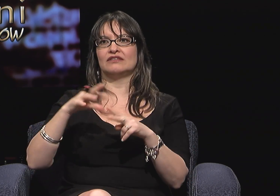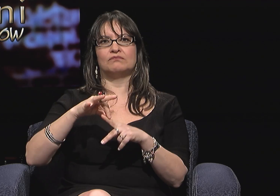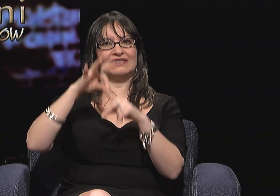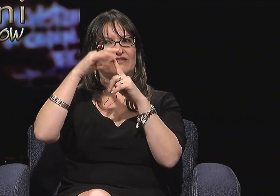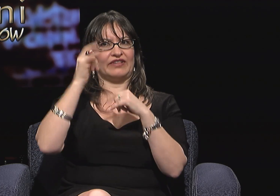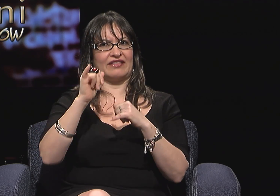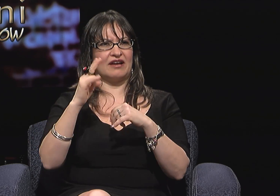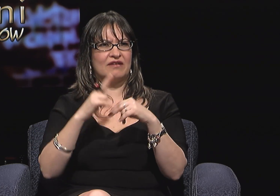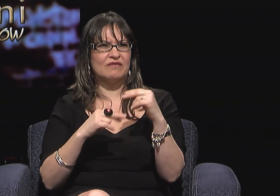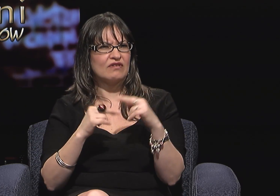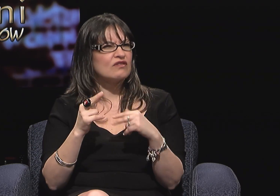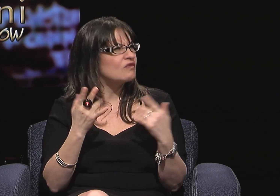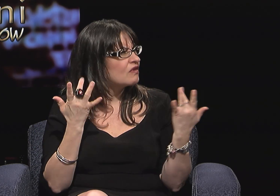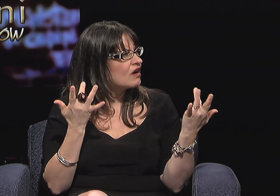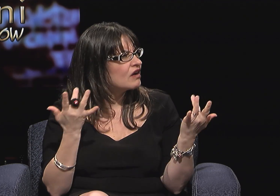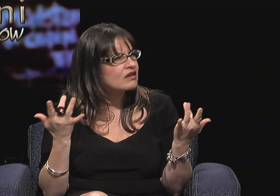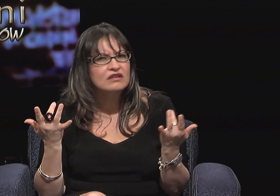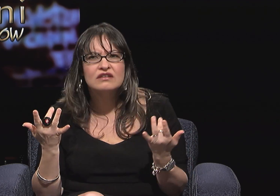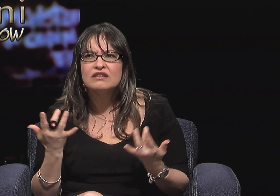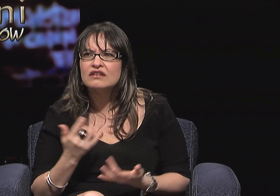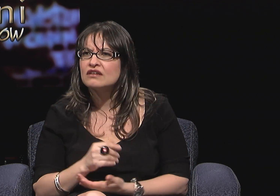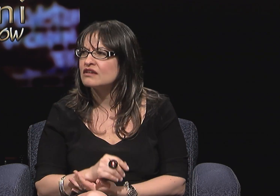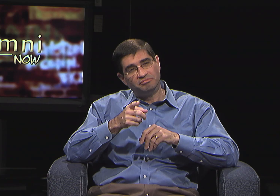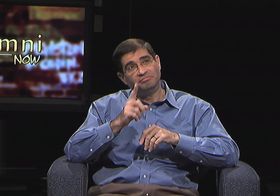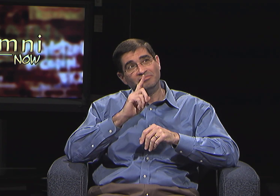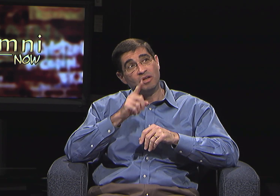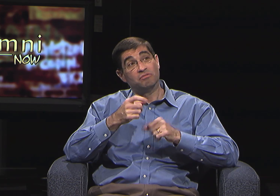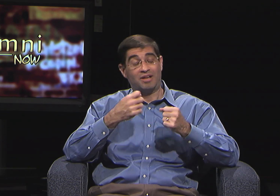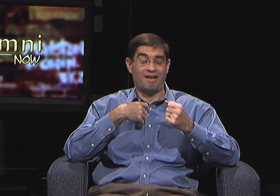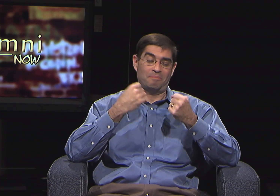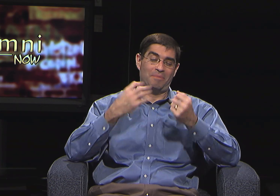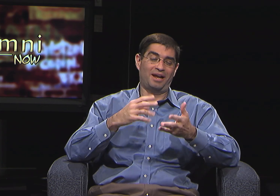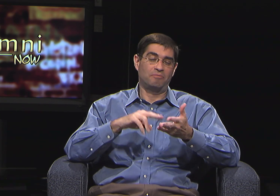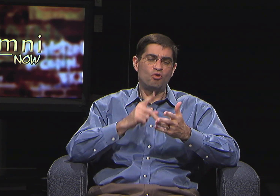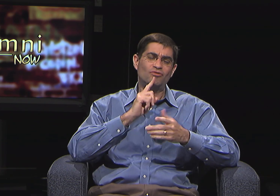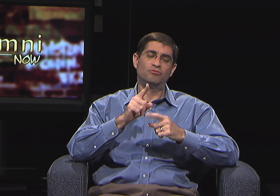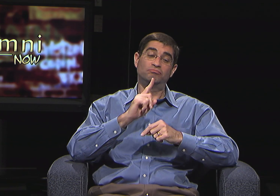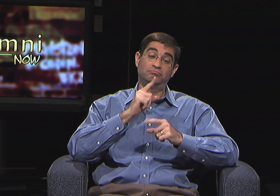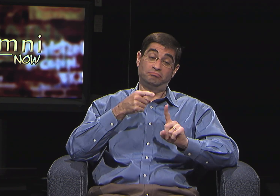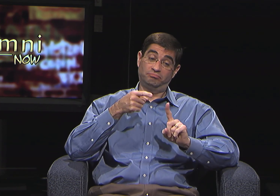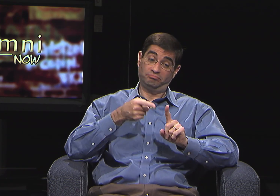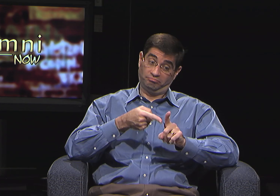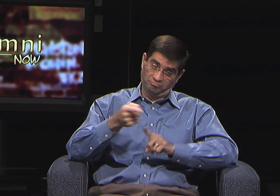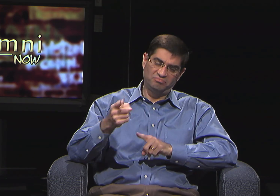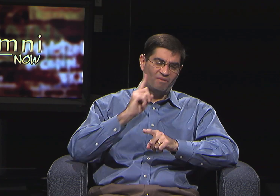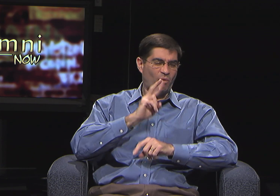Can you tell us why? Yes, Hughes Gym was used in many different ways,